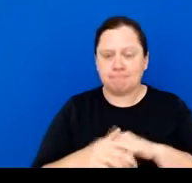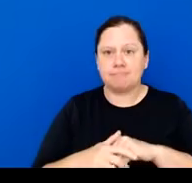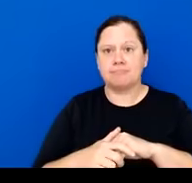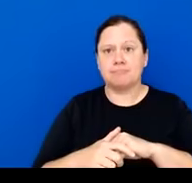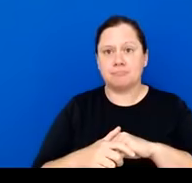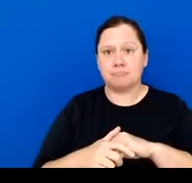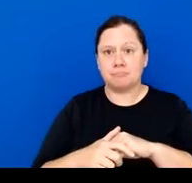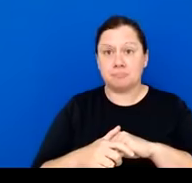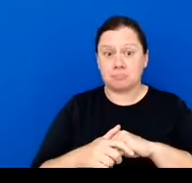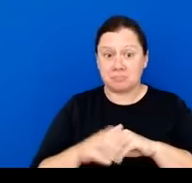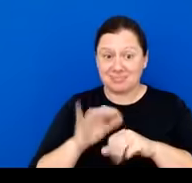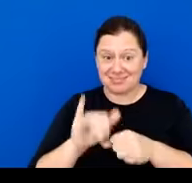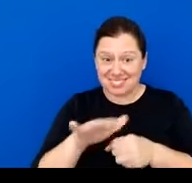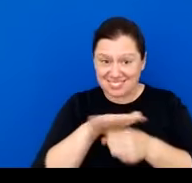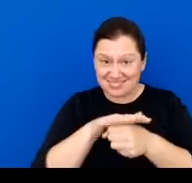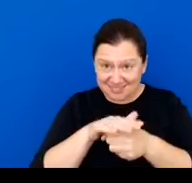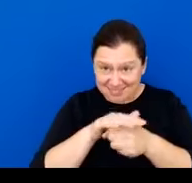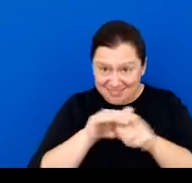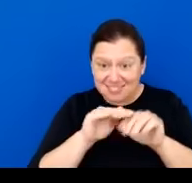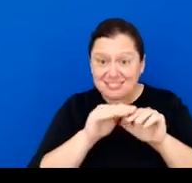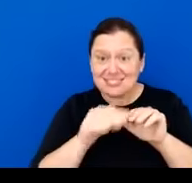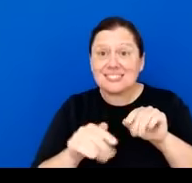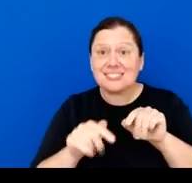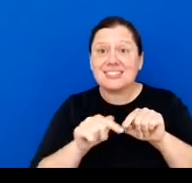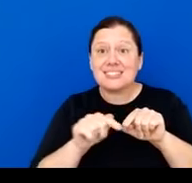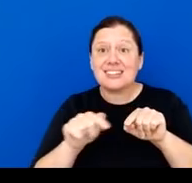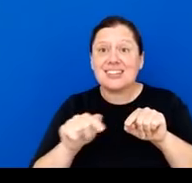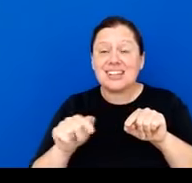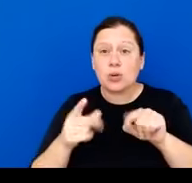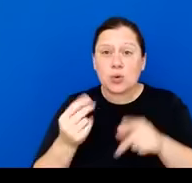what is what is uh ended up happening is the old road bed